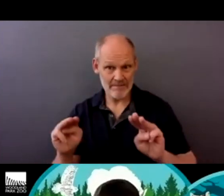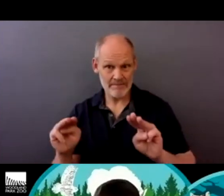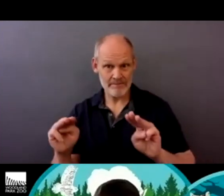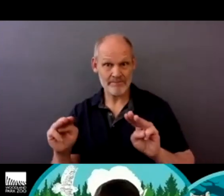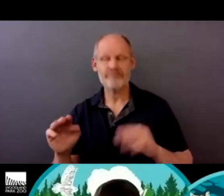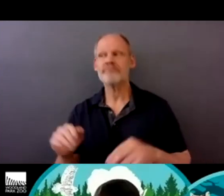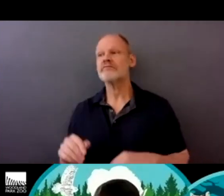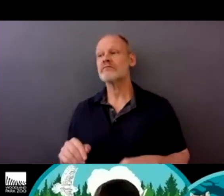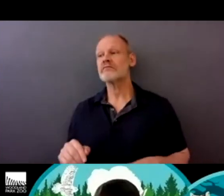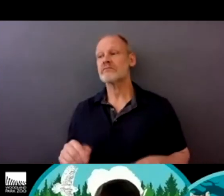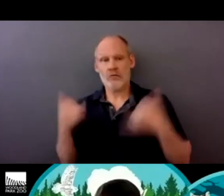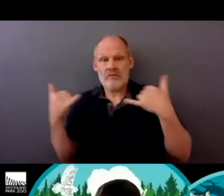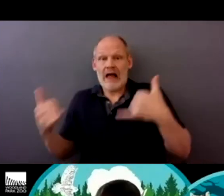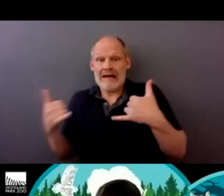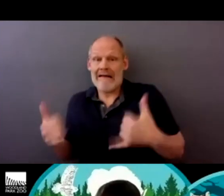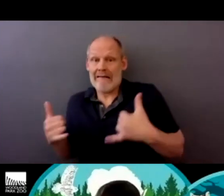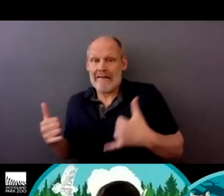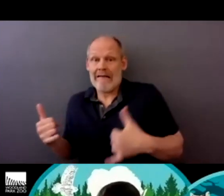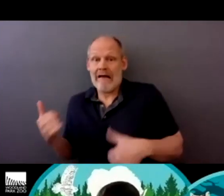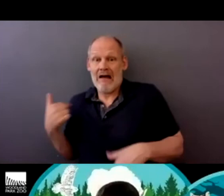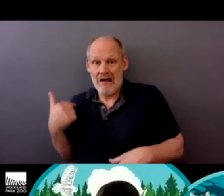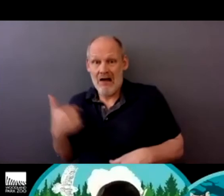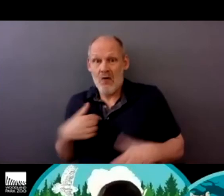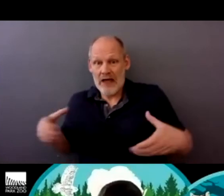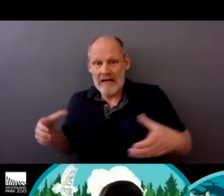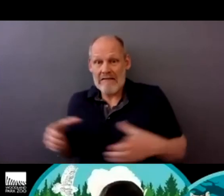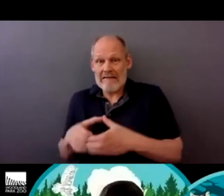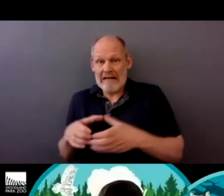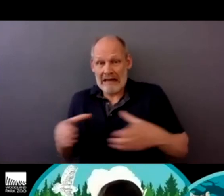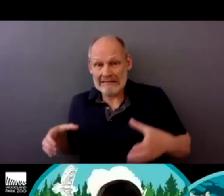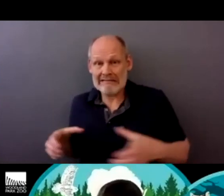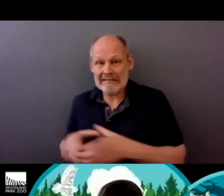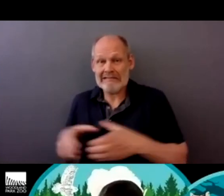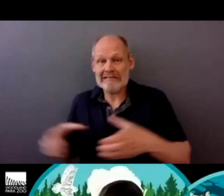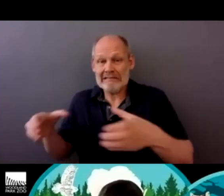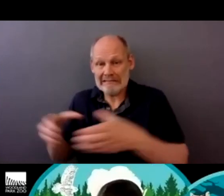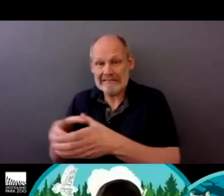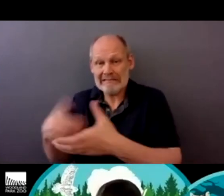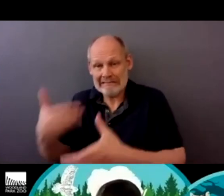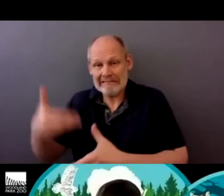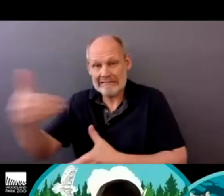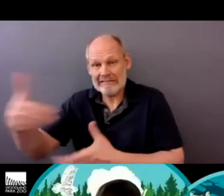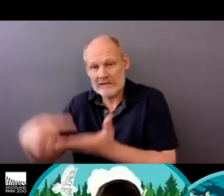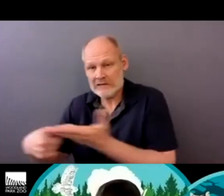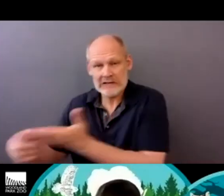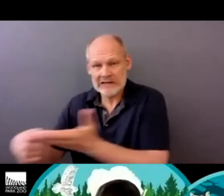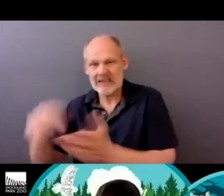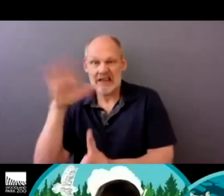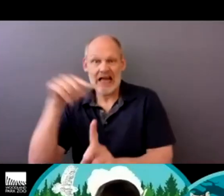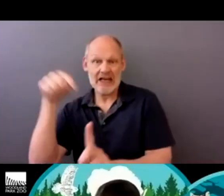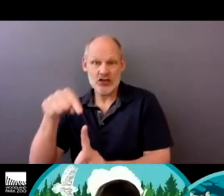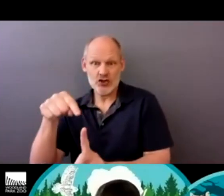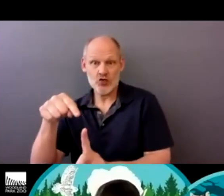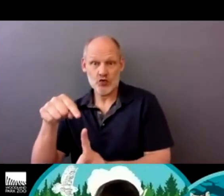are managing. I would say the museum leadership is prioritizing in gallery